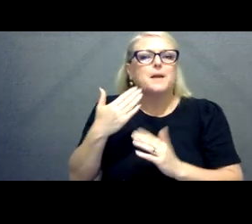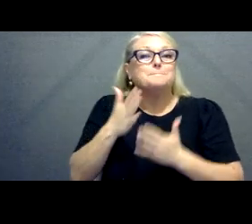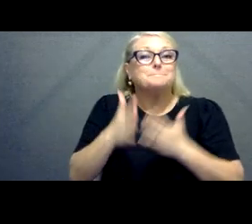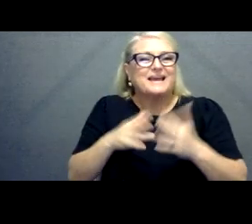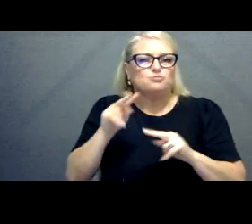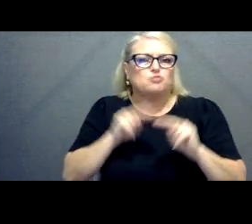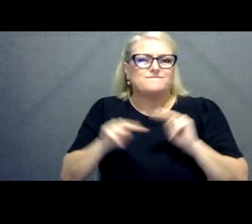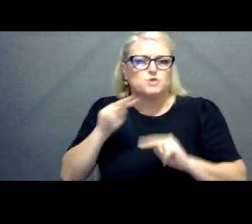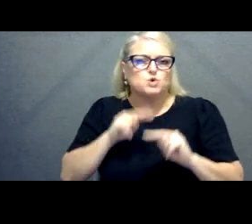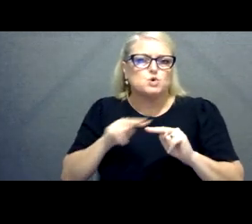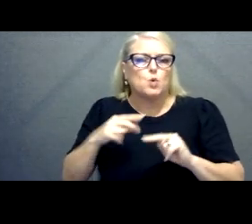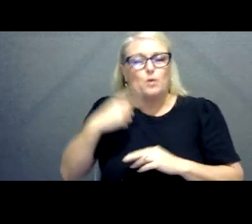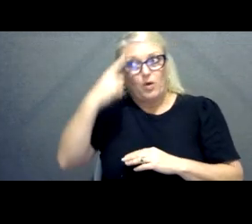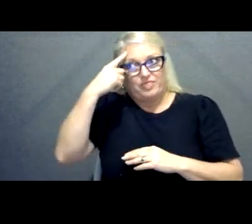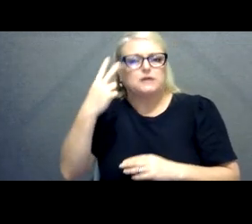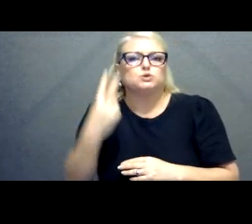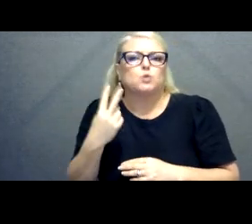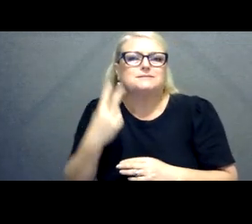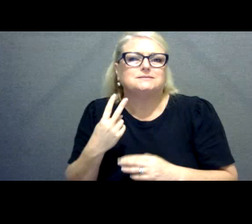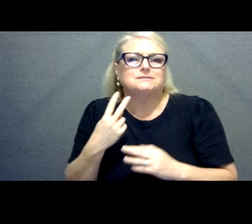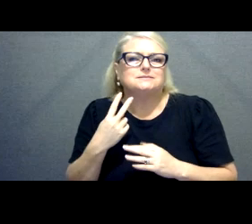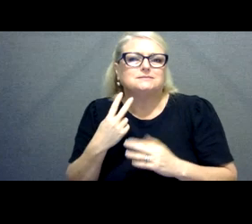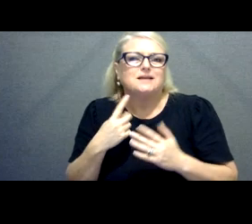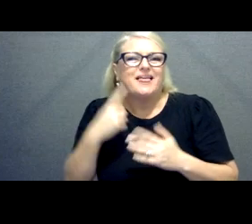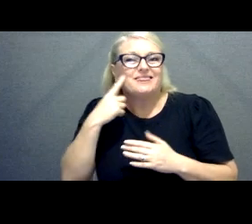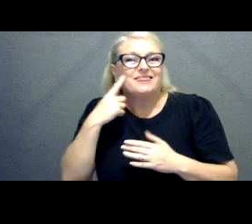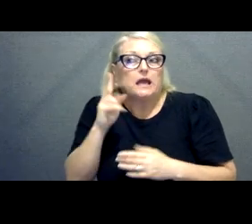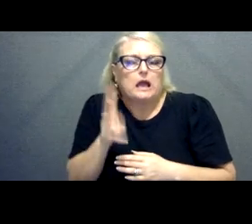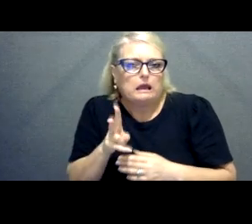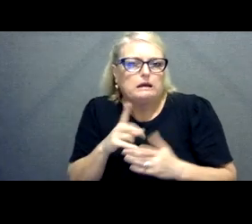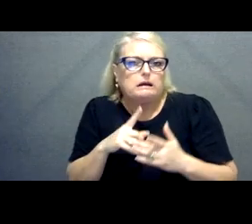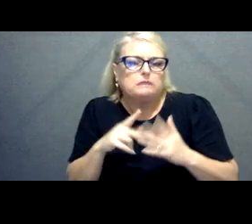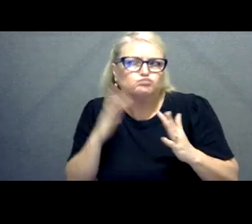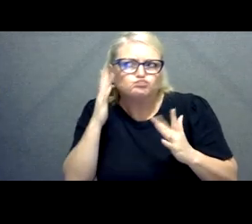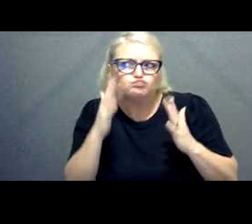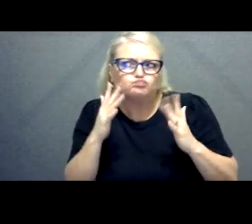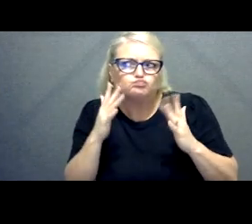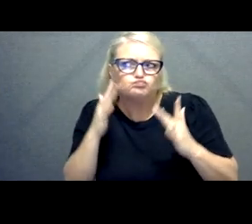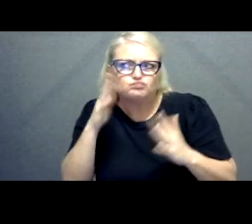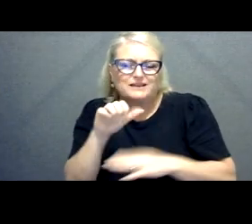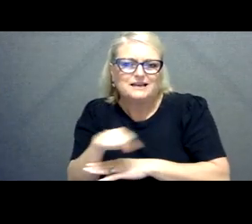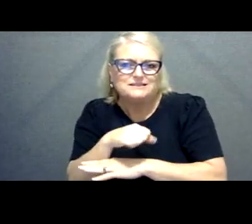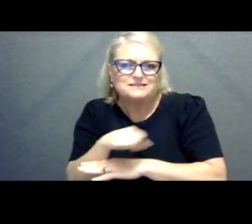opportunities for reviewing decisions that we make at legal aid and there's no form for that like a